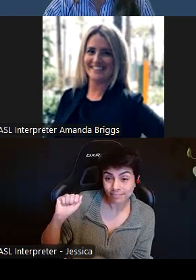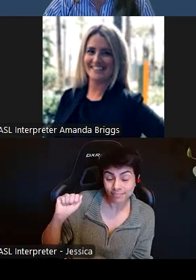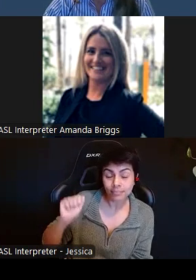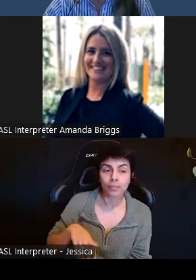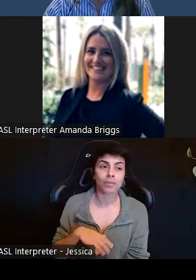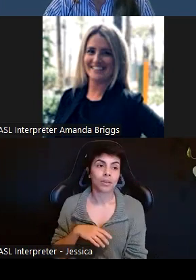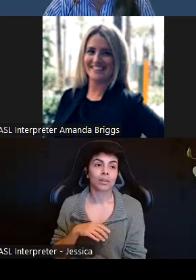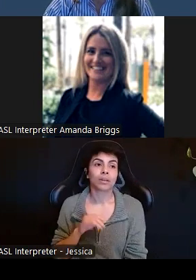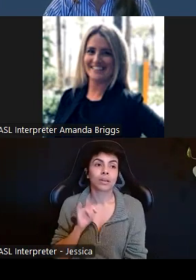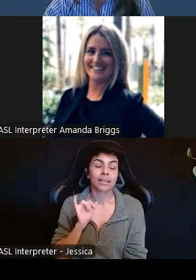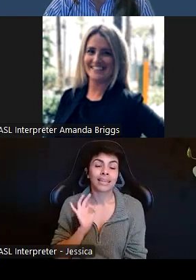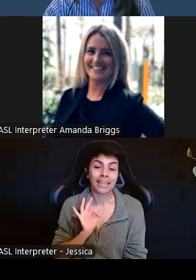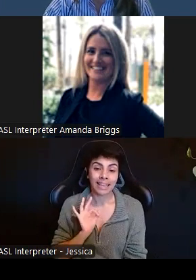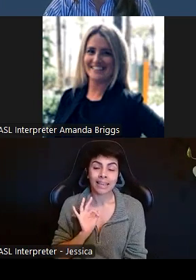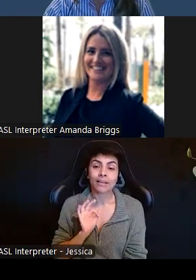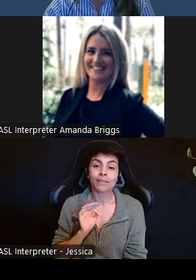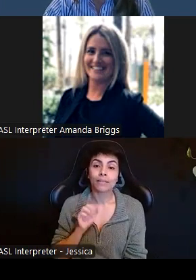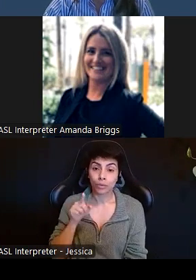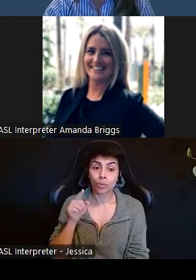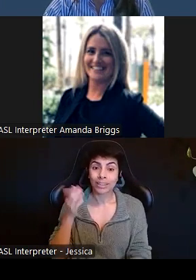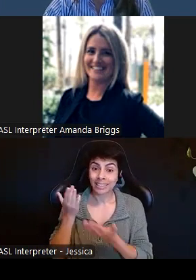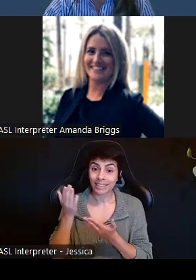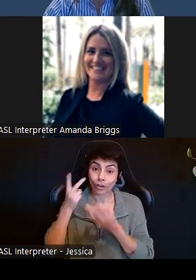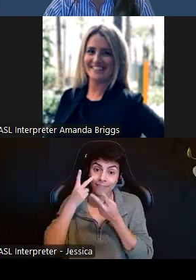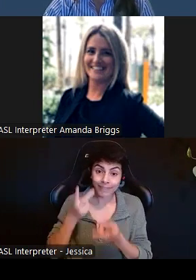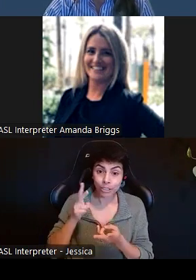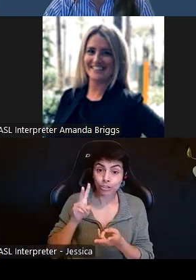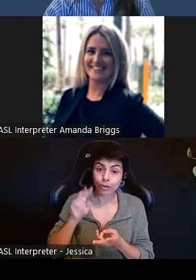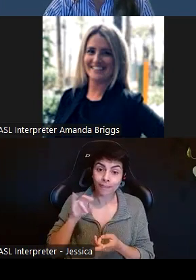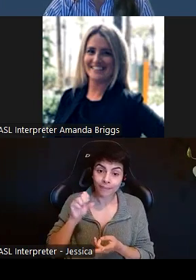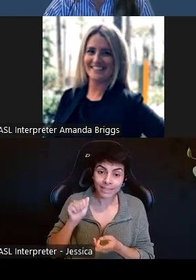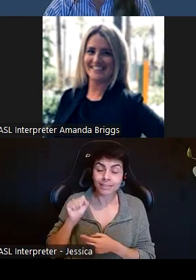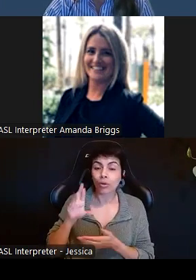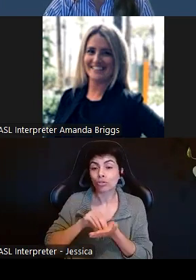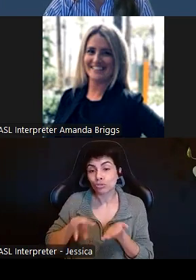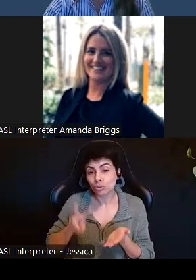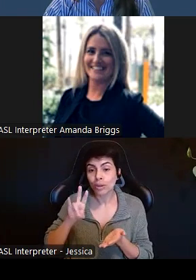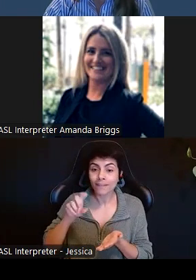You are in the U.S. on a visitor visa, student visa, or temporary work visa,